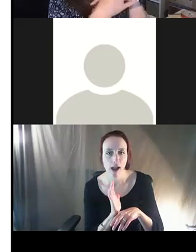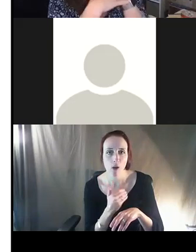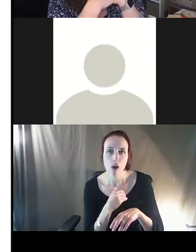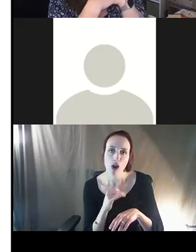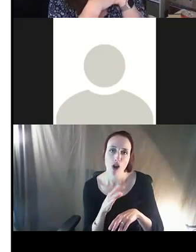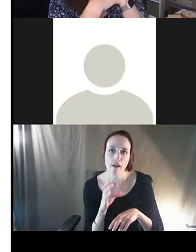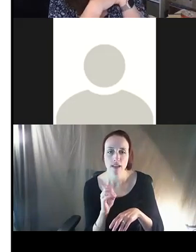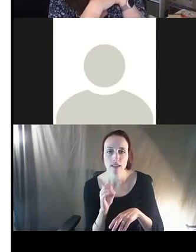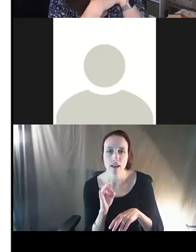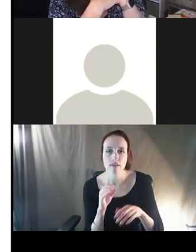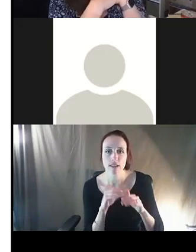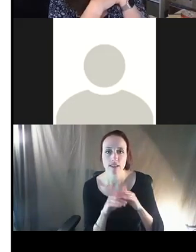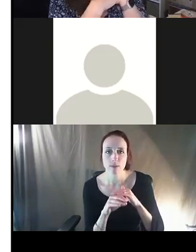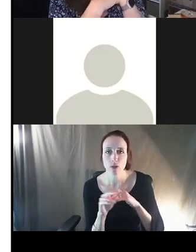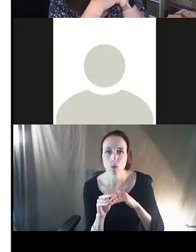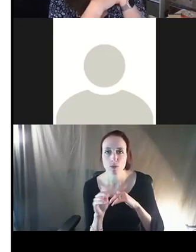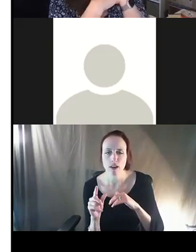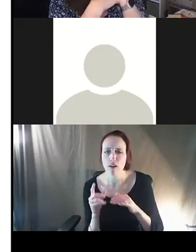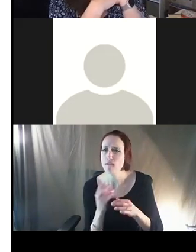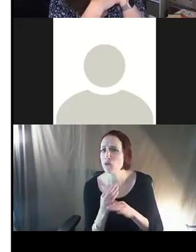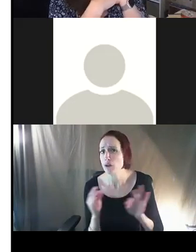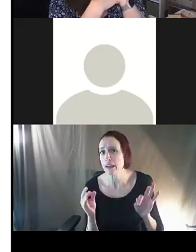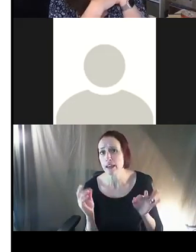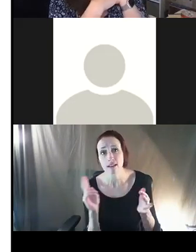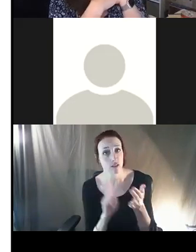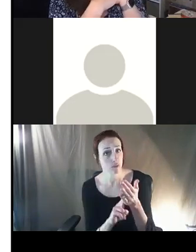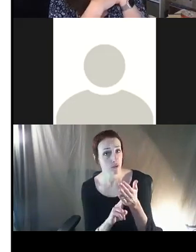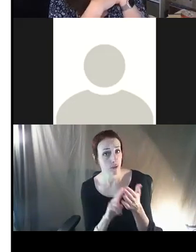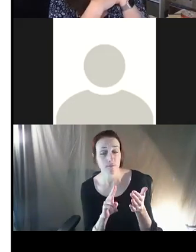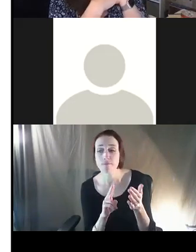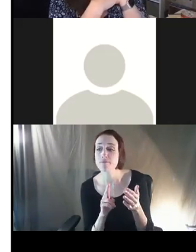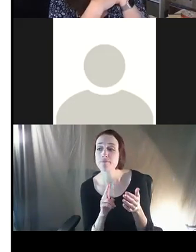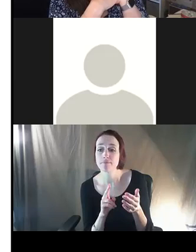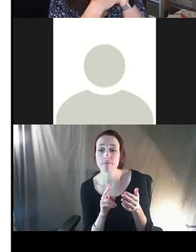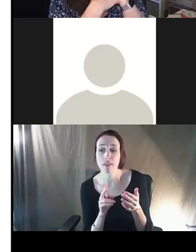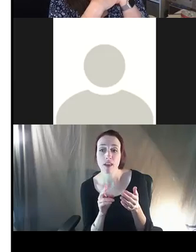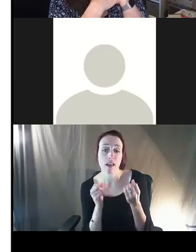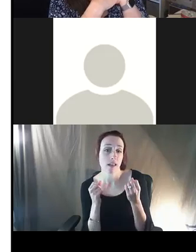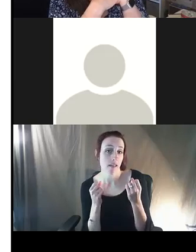We post a lot of the information that is